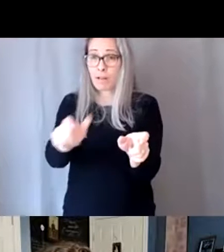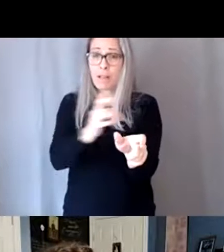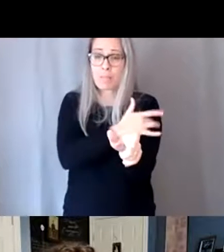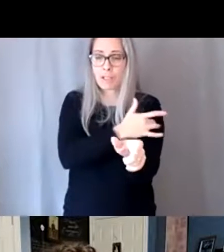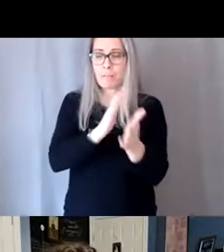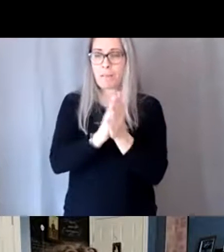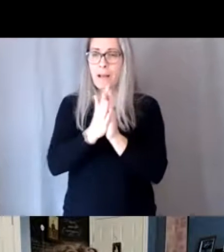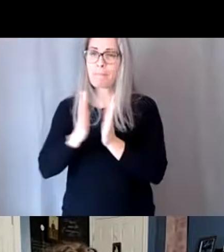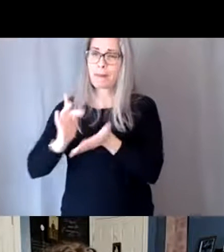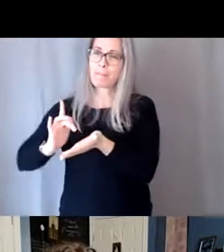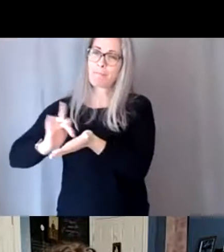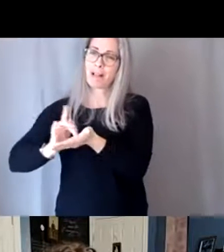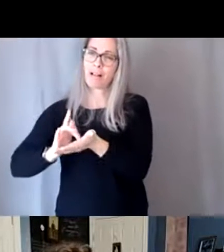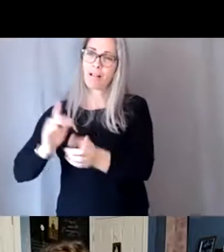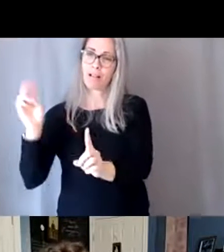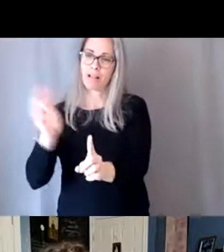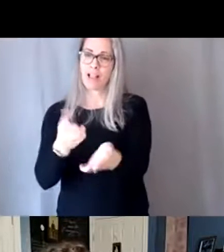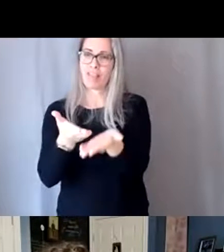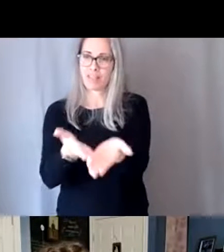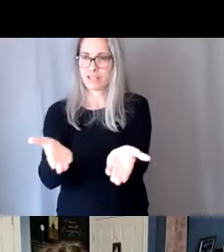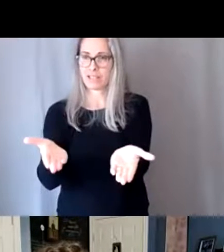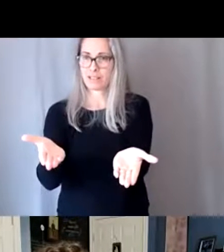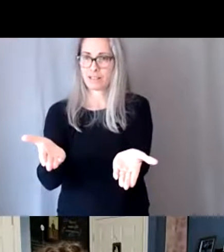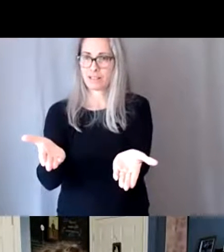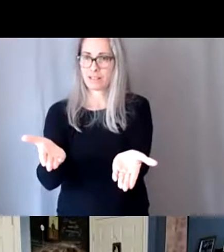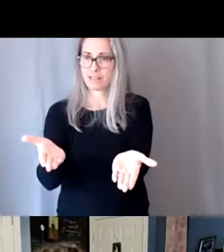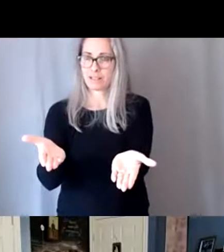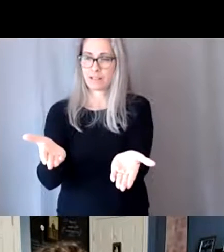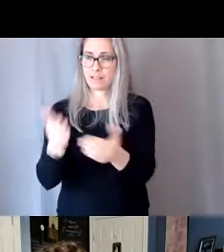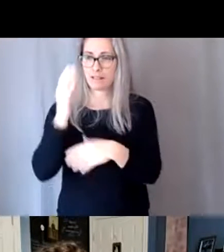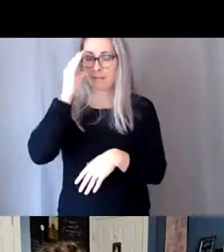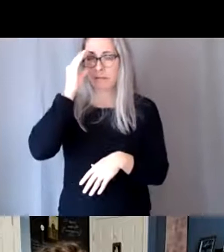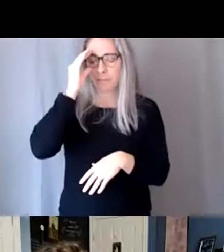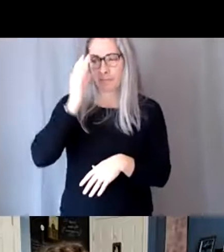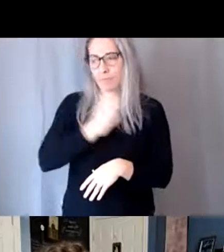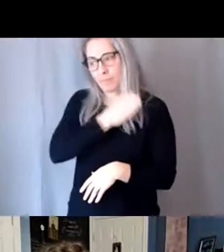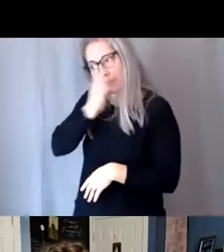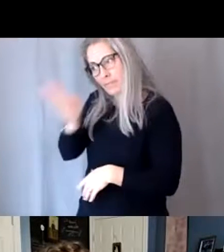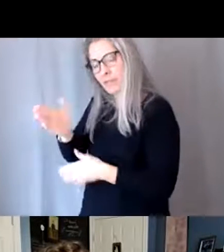and in contrast to that healthcare professionals as in a more subject